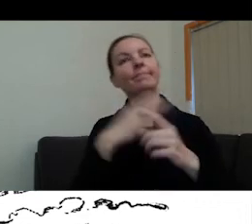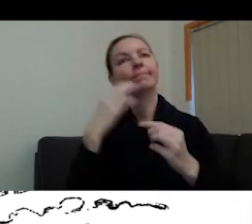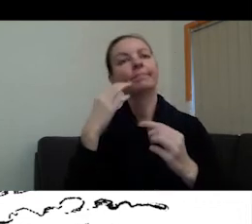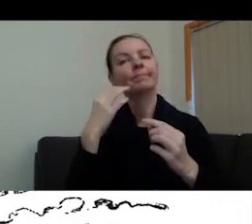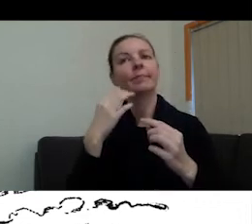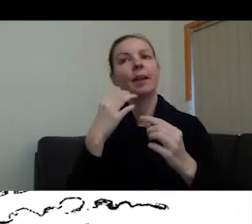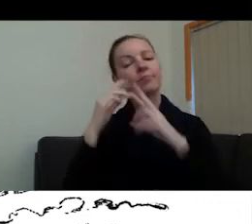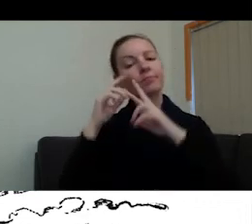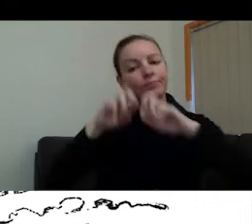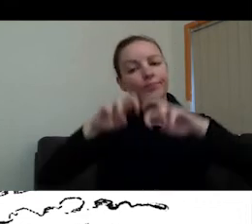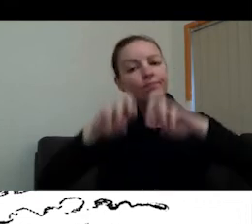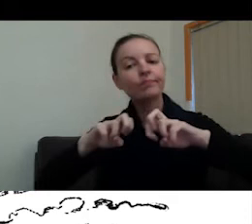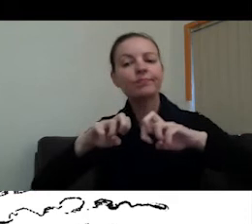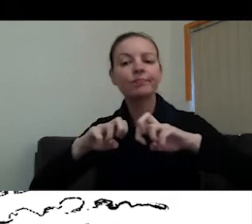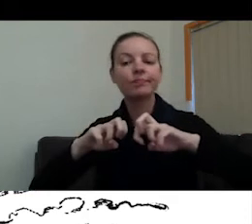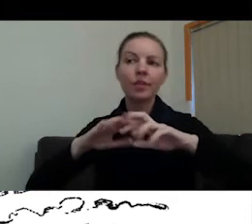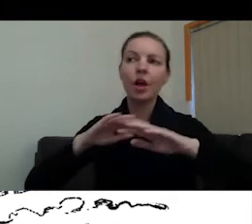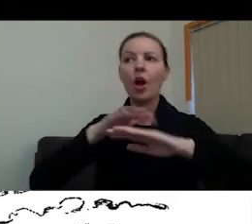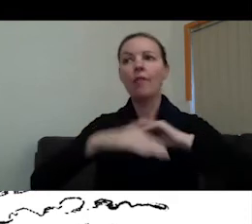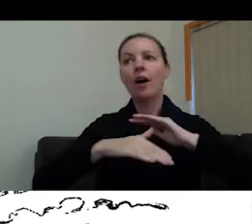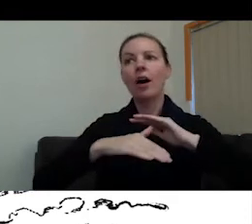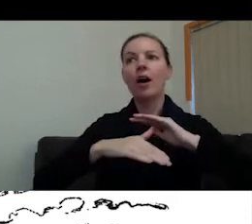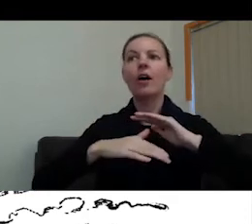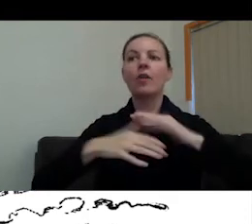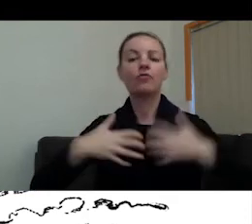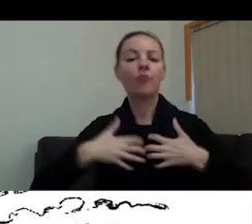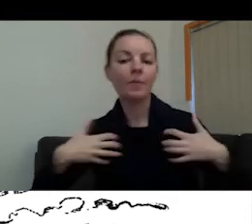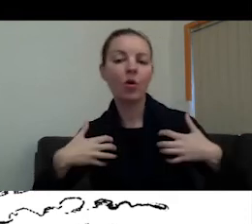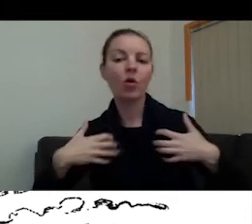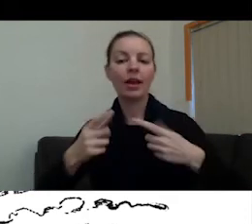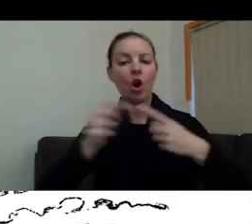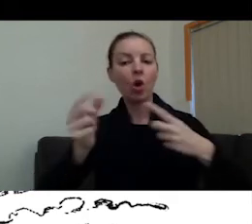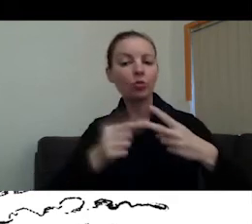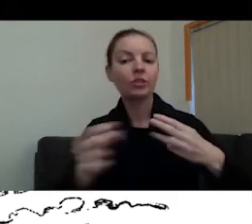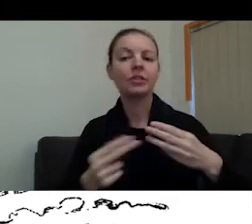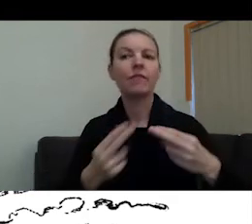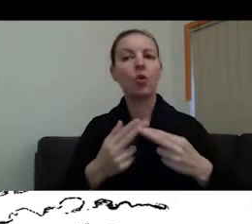and to give some frameworks and give some options at how artists and arts